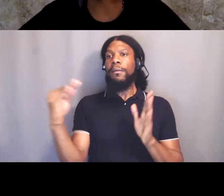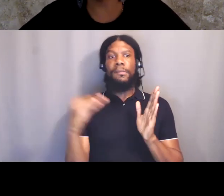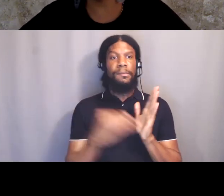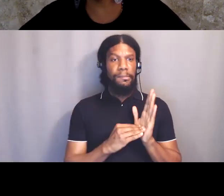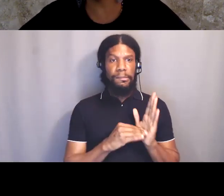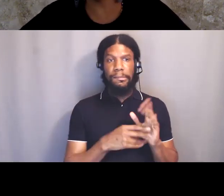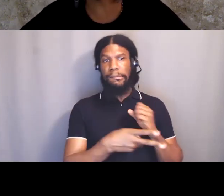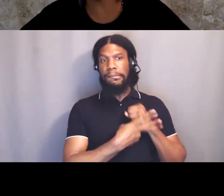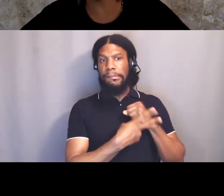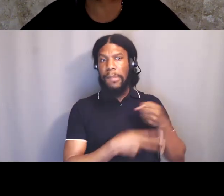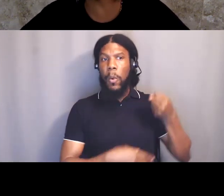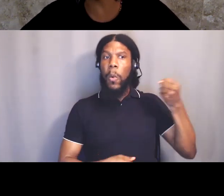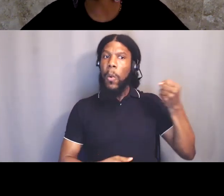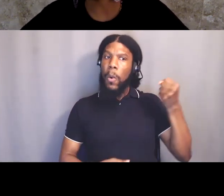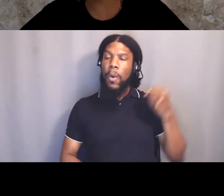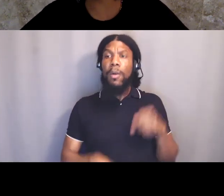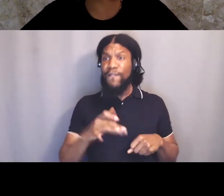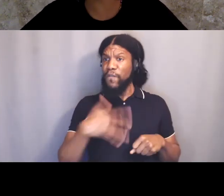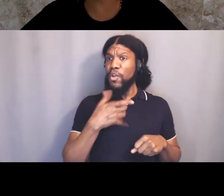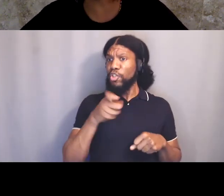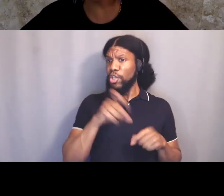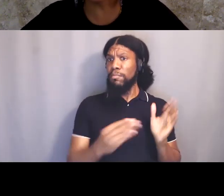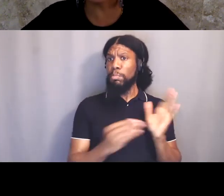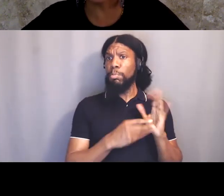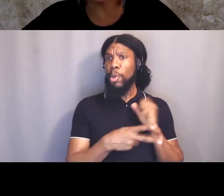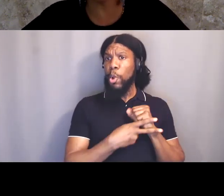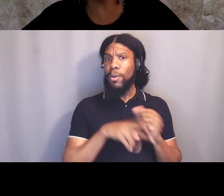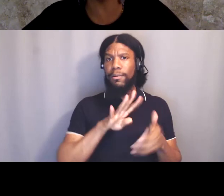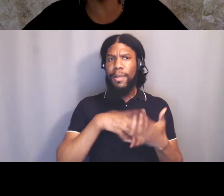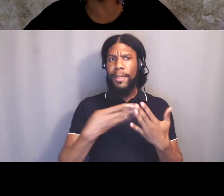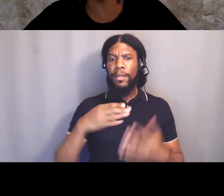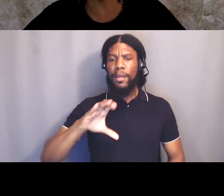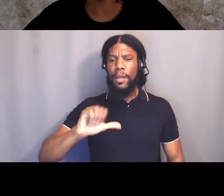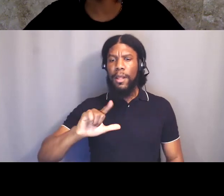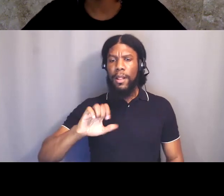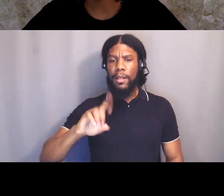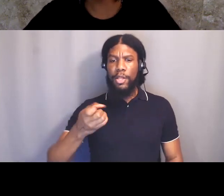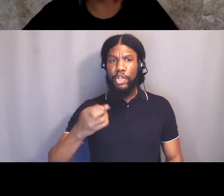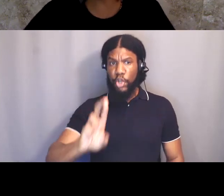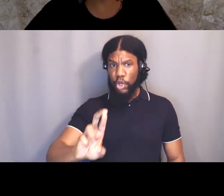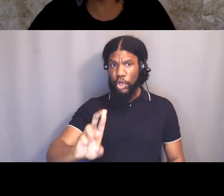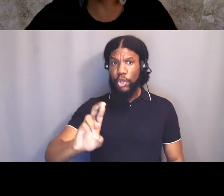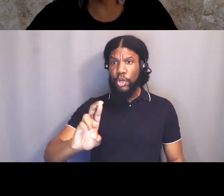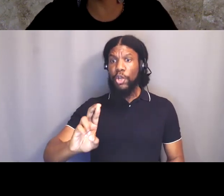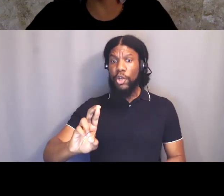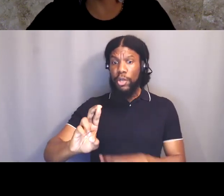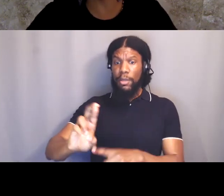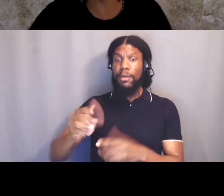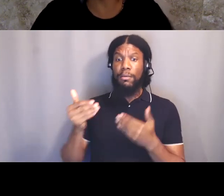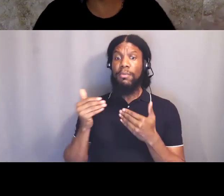call Paul Krekorian and tell him to calendar it. And that's his phone number there. Sign the petition to fire Chief Moore.